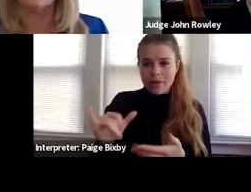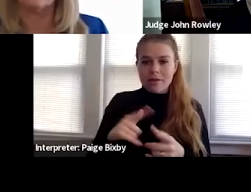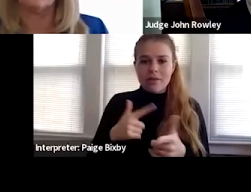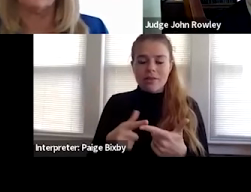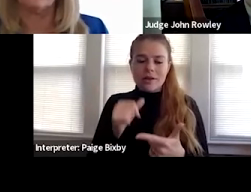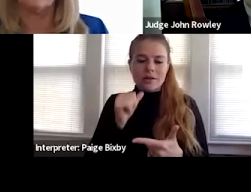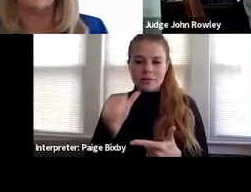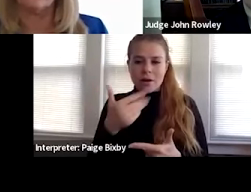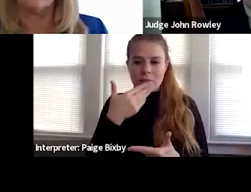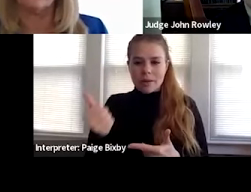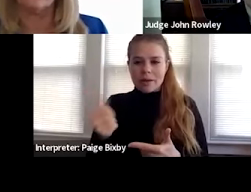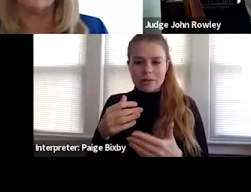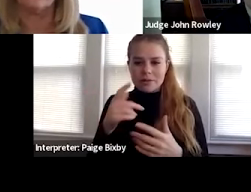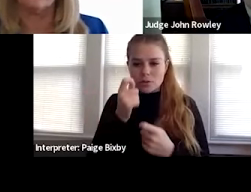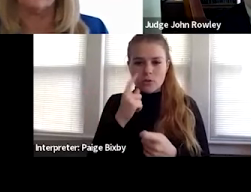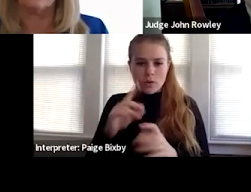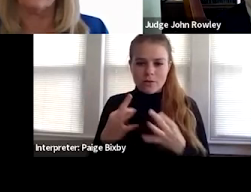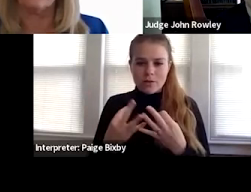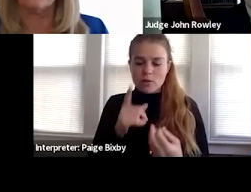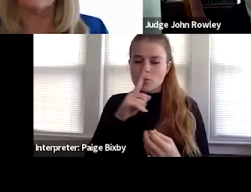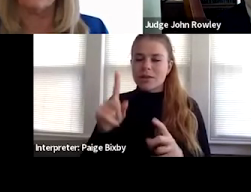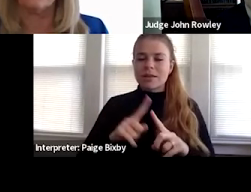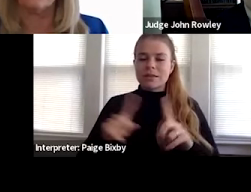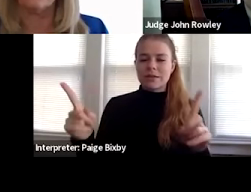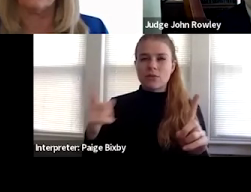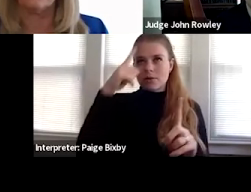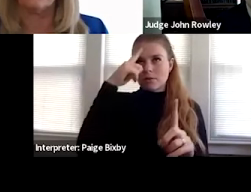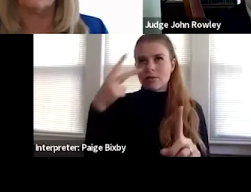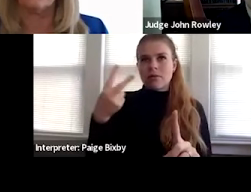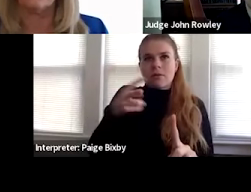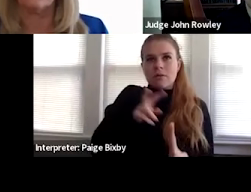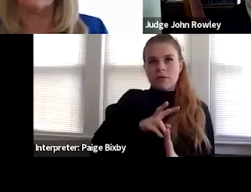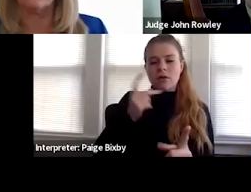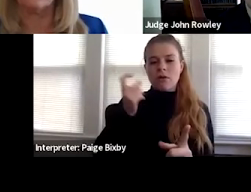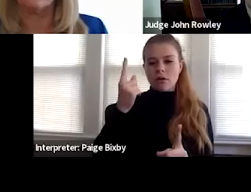So it's a different shift in understanding what the win is